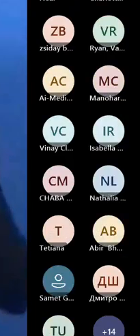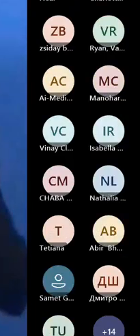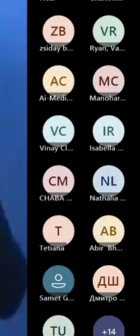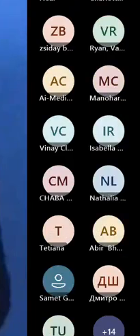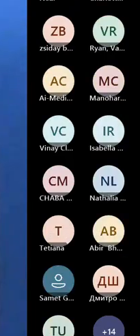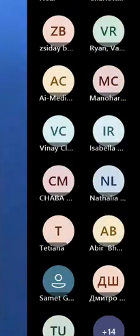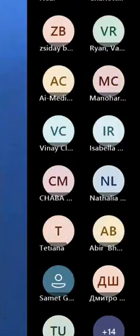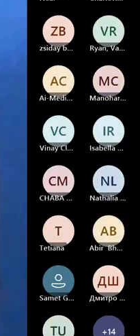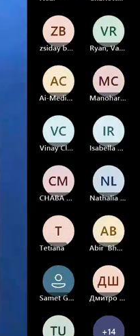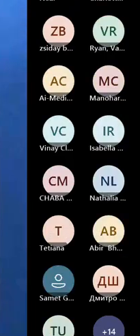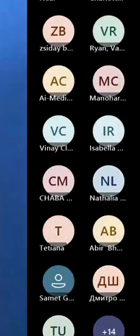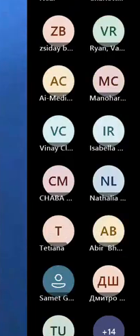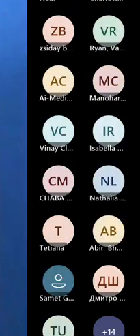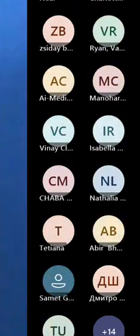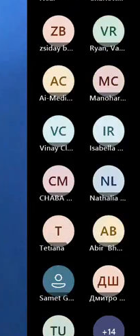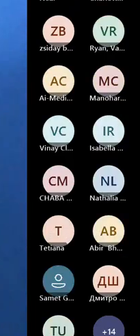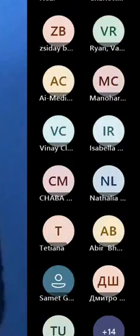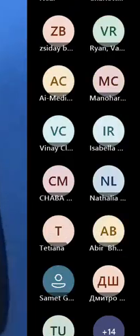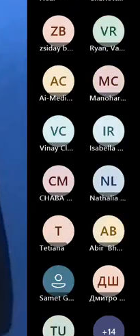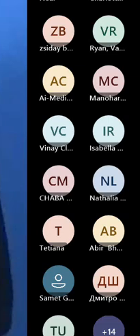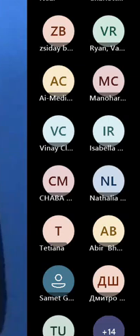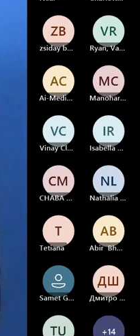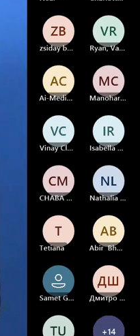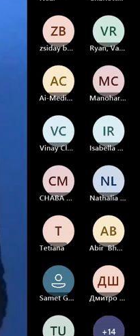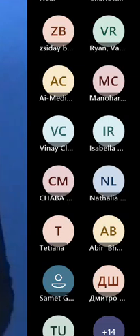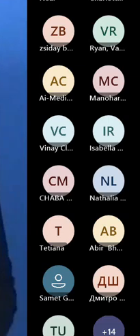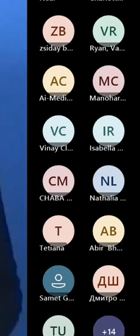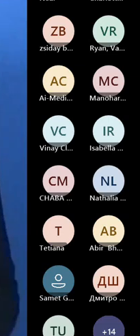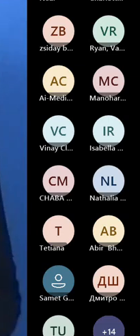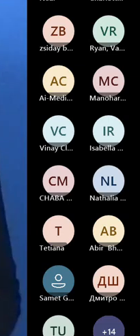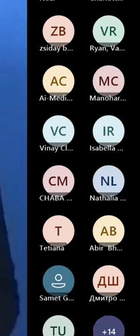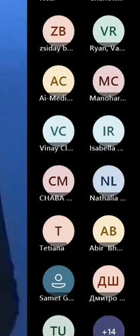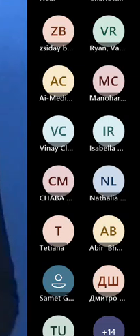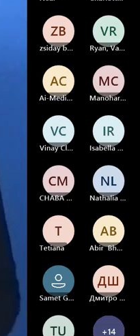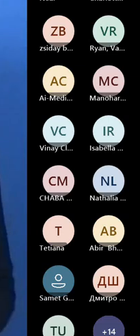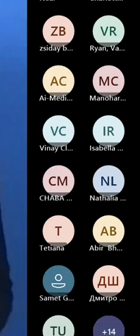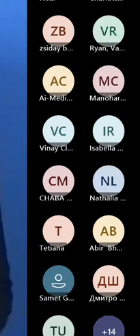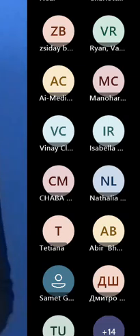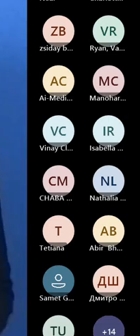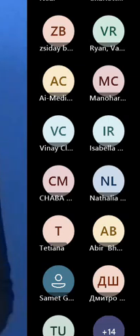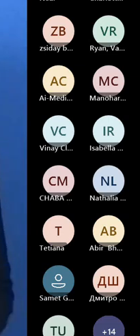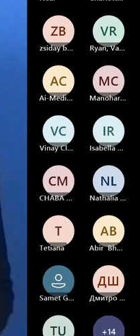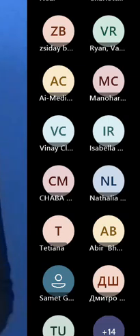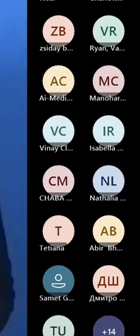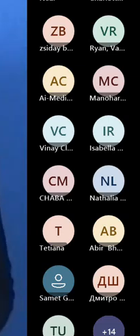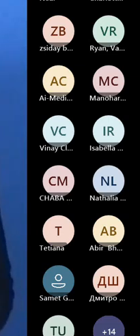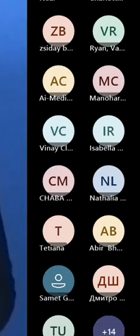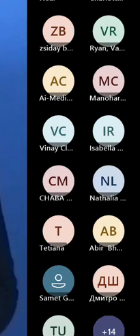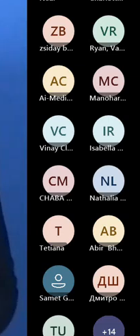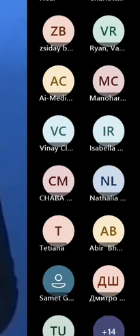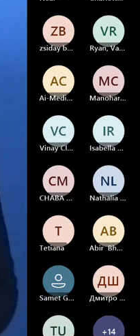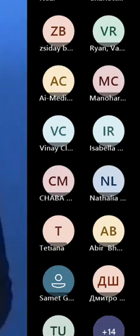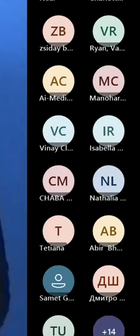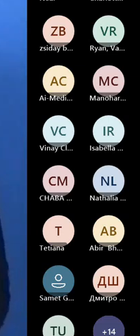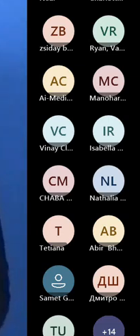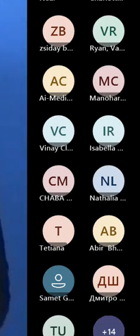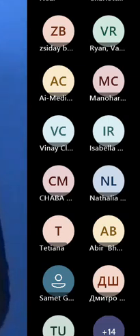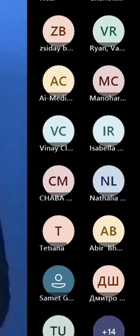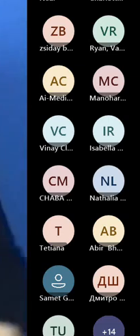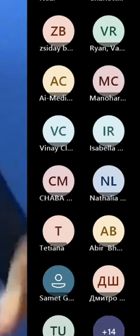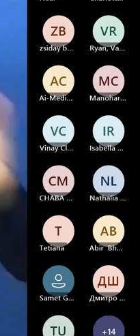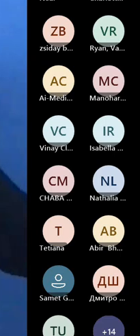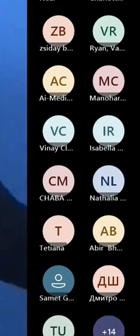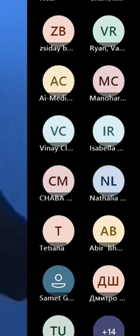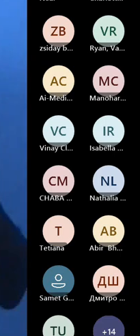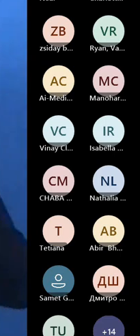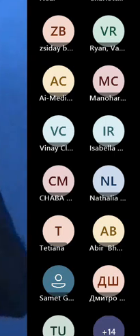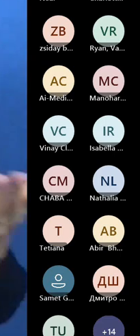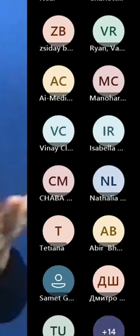Hi everyone, how are we feeling? It has been a long day. We have heard from some